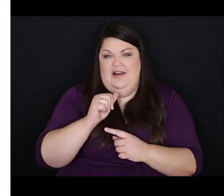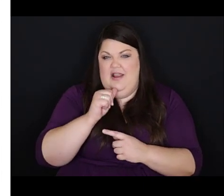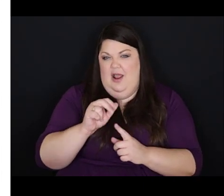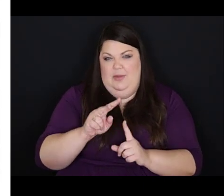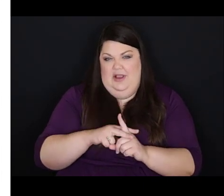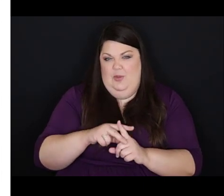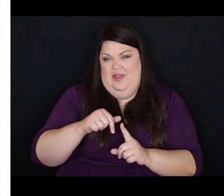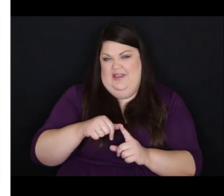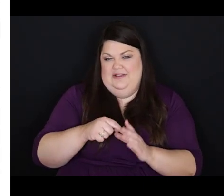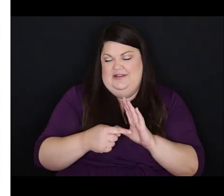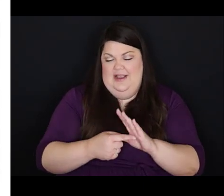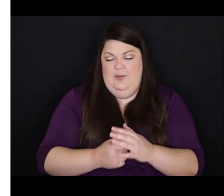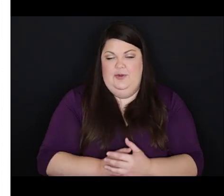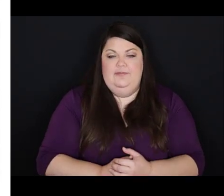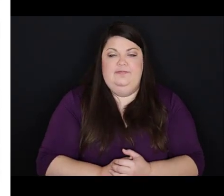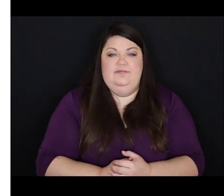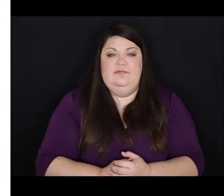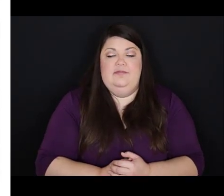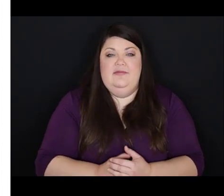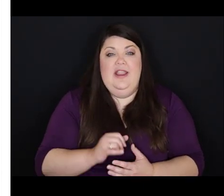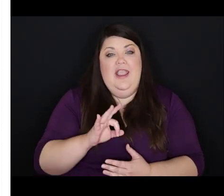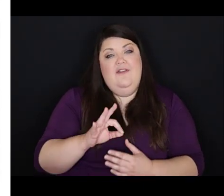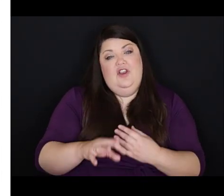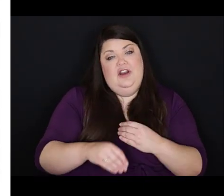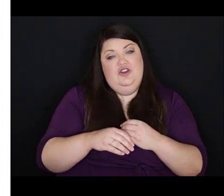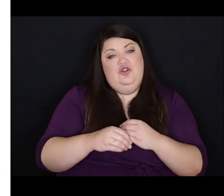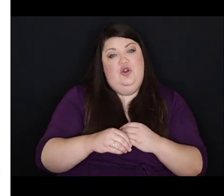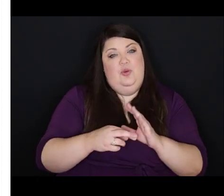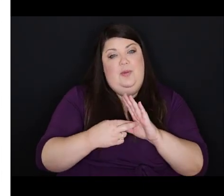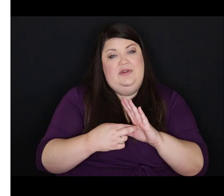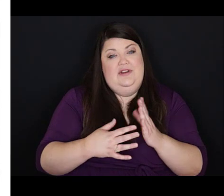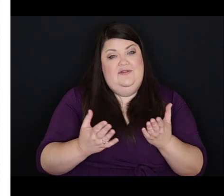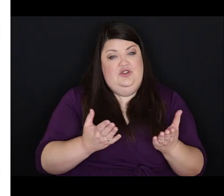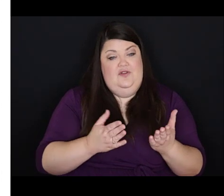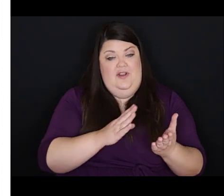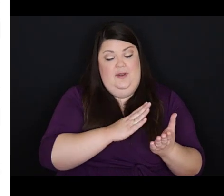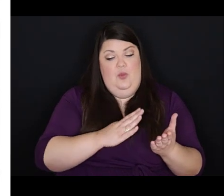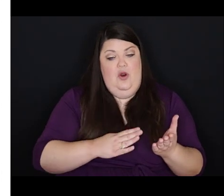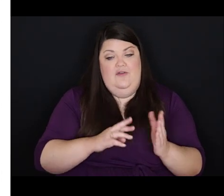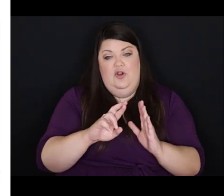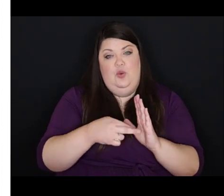If there were additional representatives serving on the board not listed, the VR